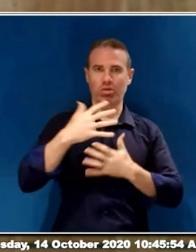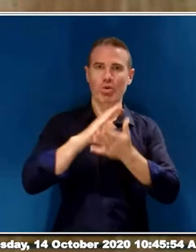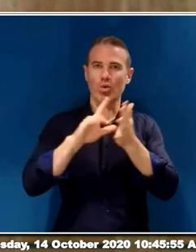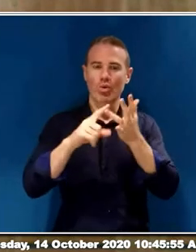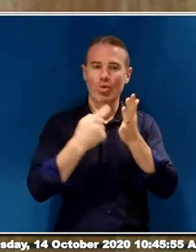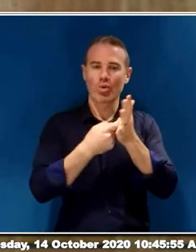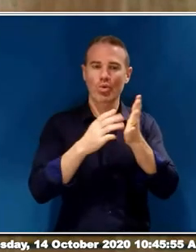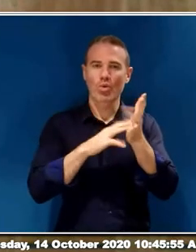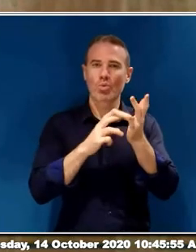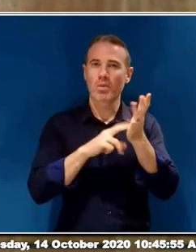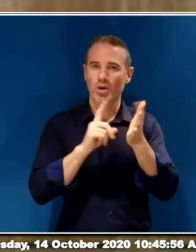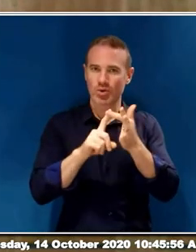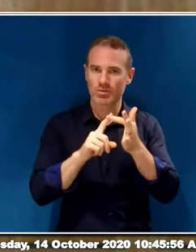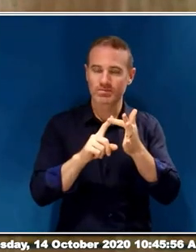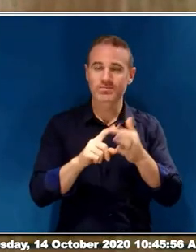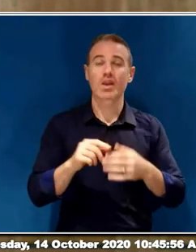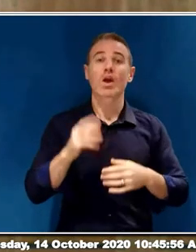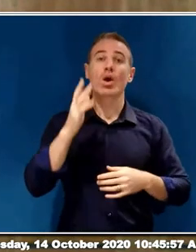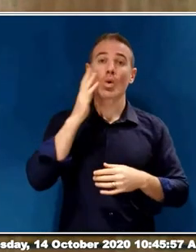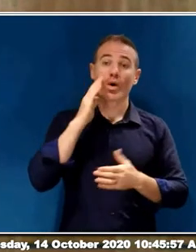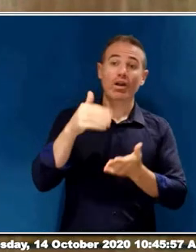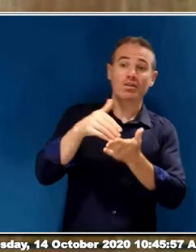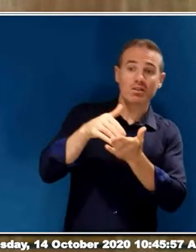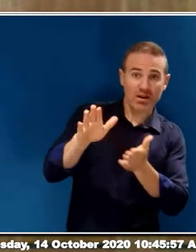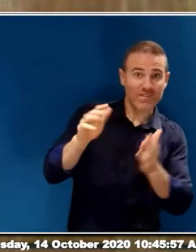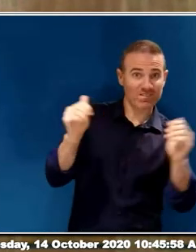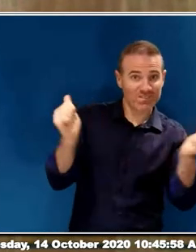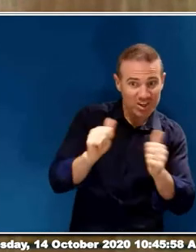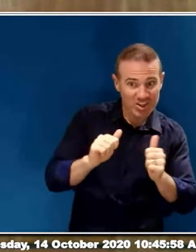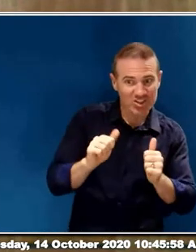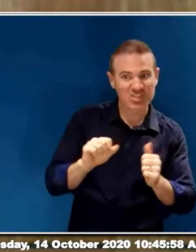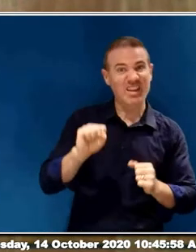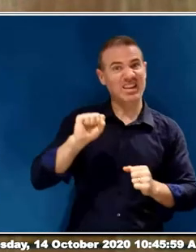his paediatrician and endocrinologist, and it actually demonstrated that